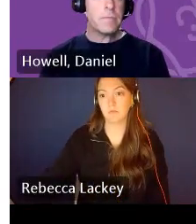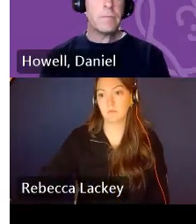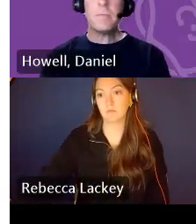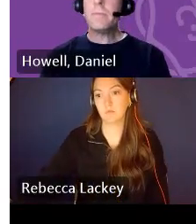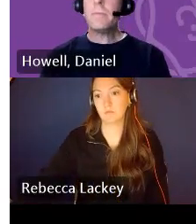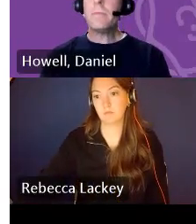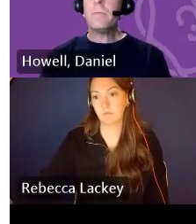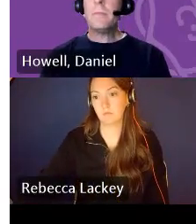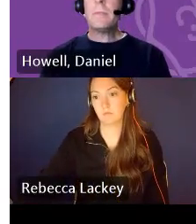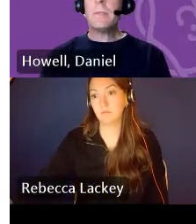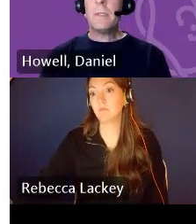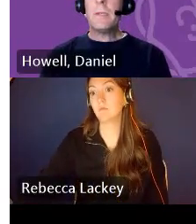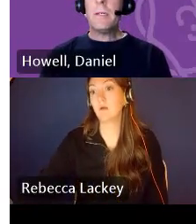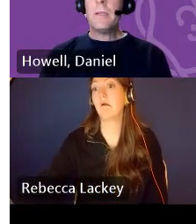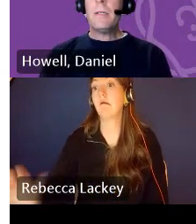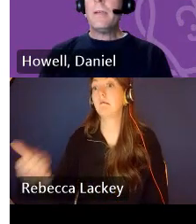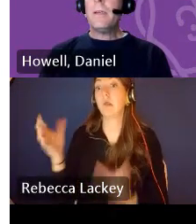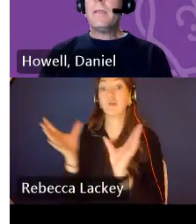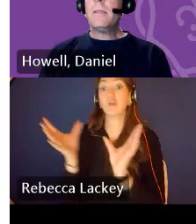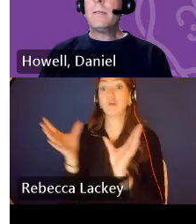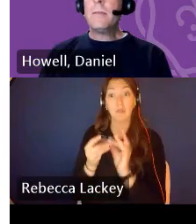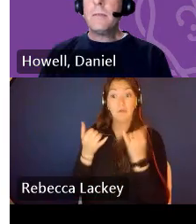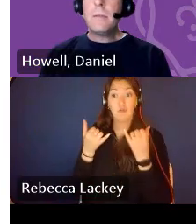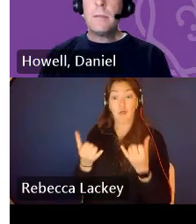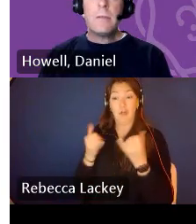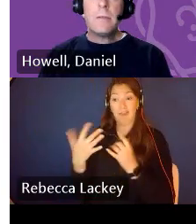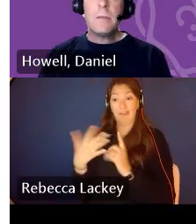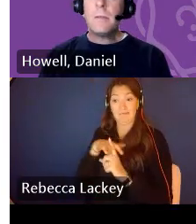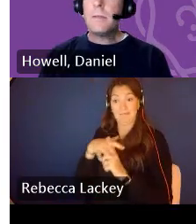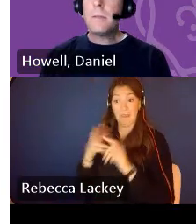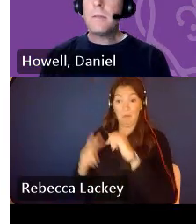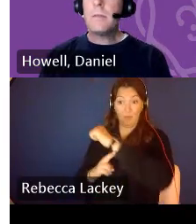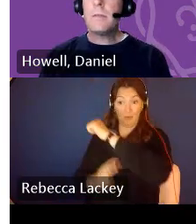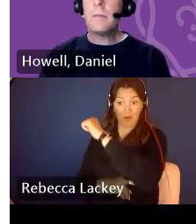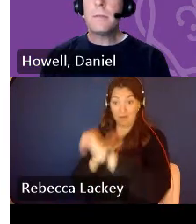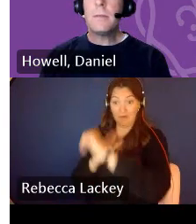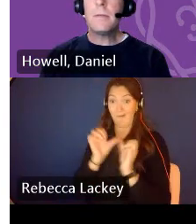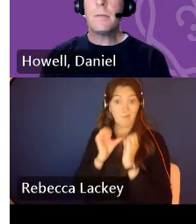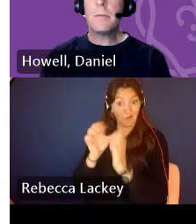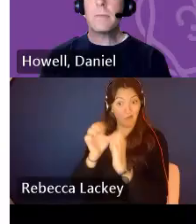I have another comment. The present condition of the bridge will never last for three more years.